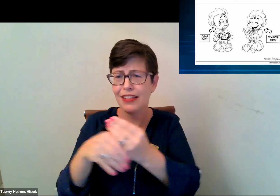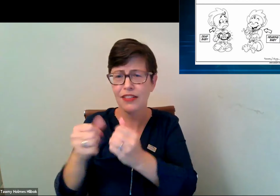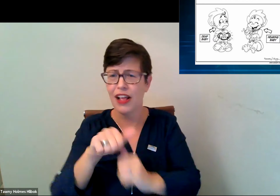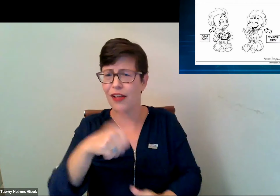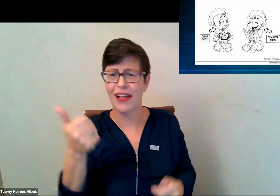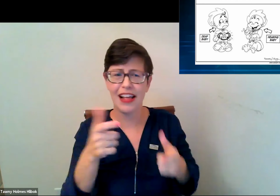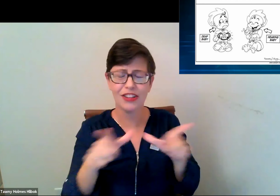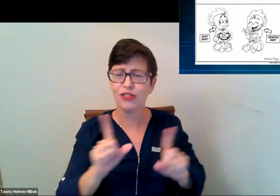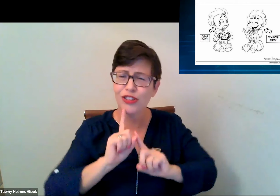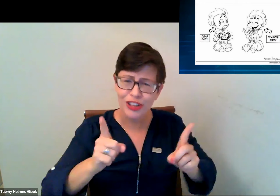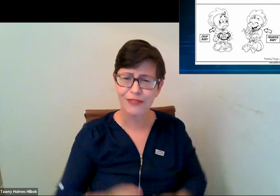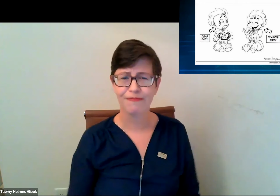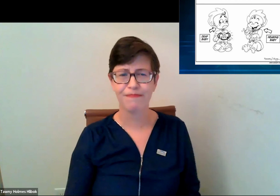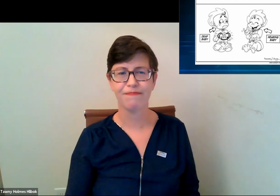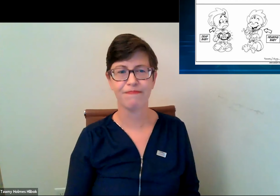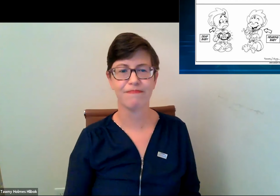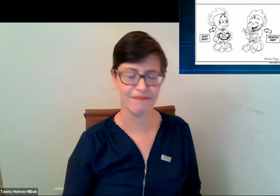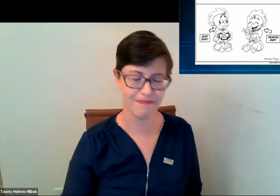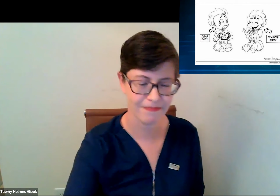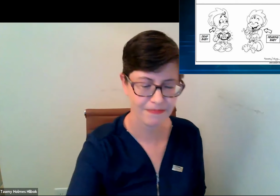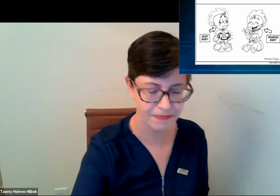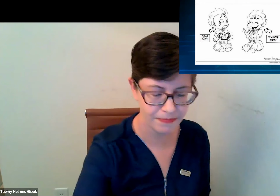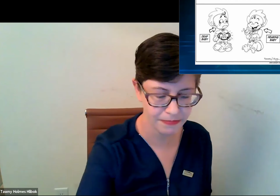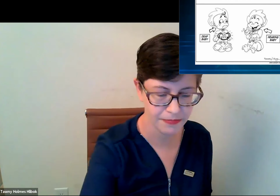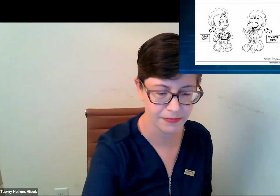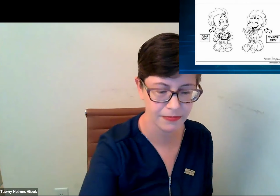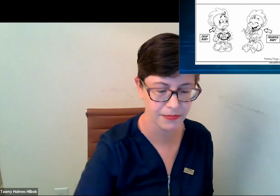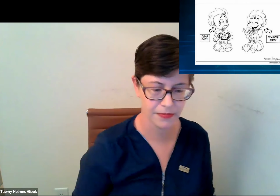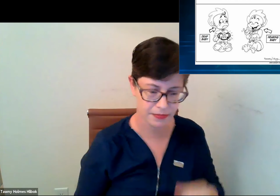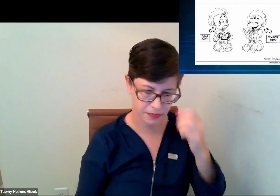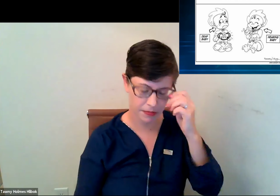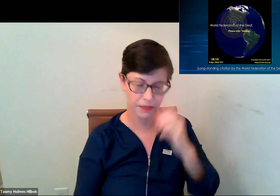to access the benefits of American sign language, the same way that they're hearing peers have access.